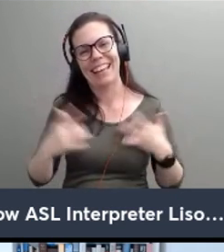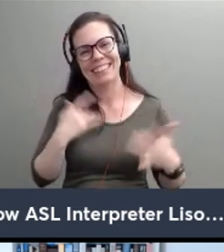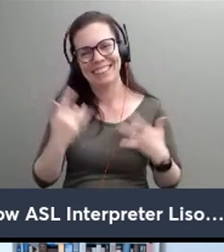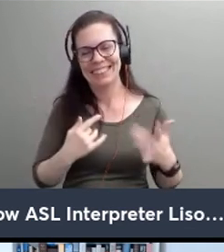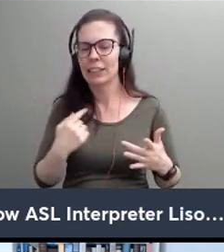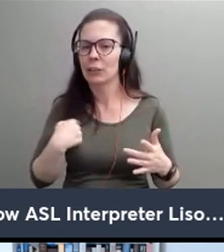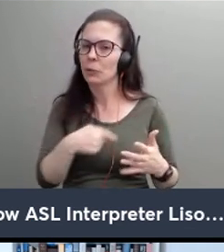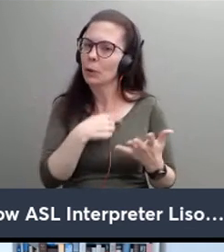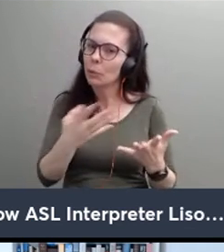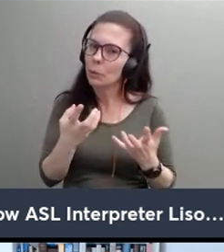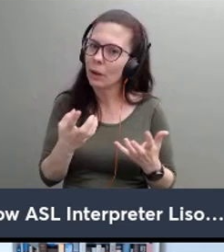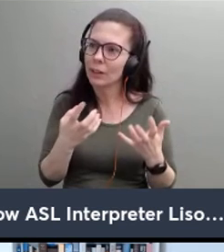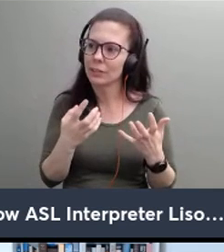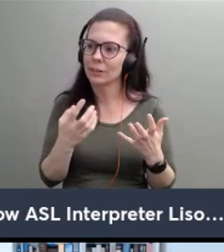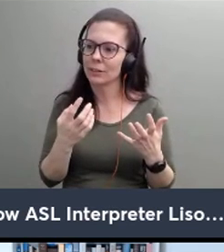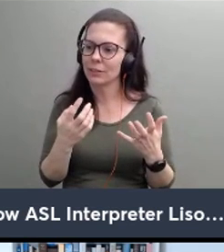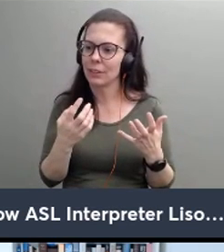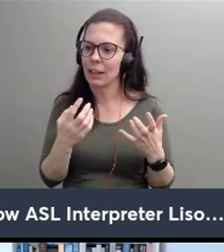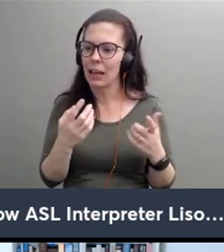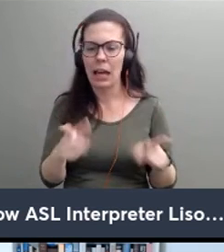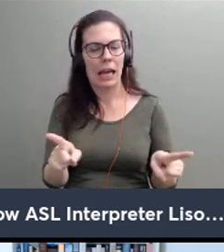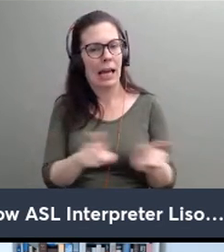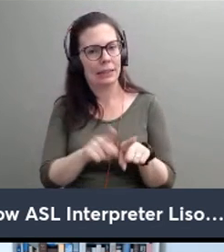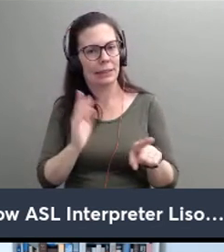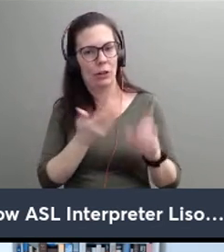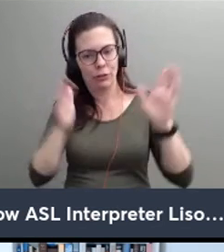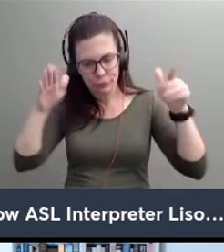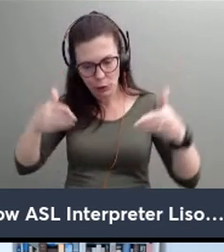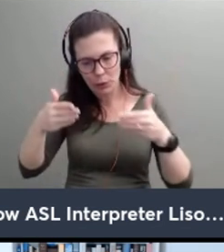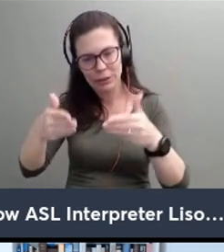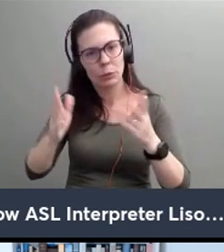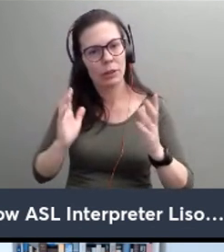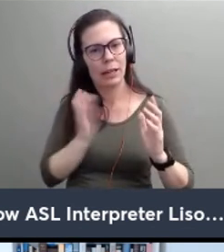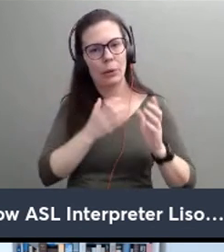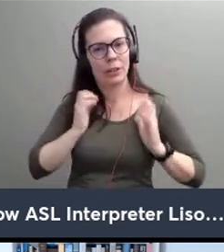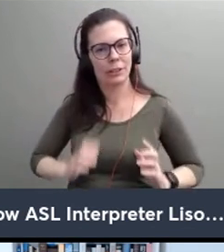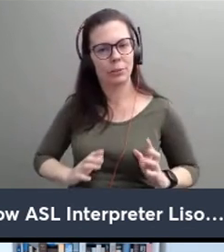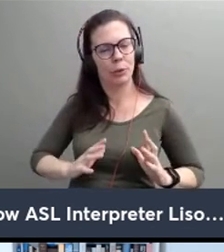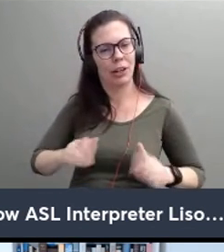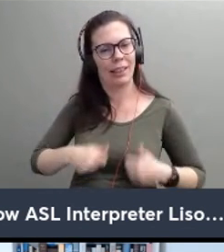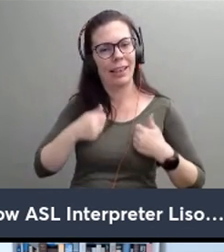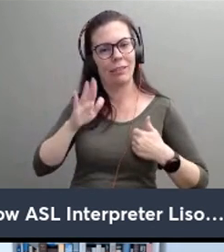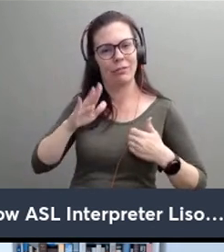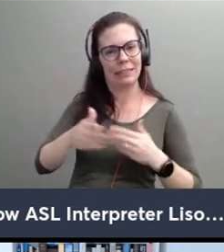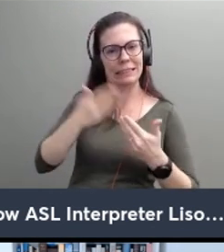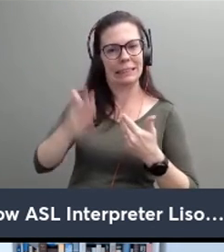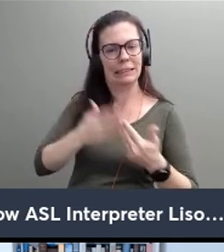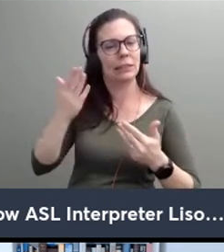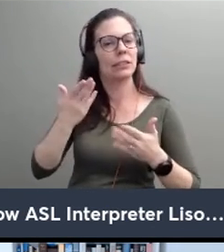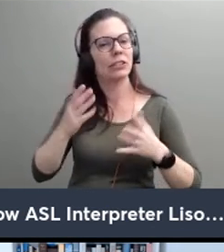as our focus is on to make our customers life easy. So we always invent and simplify on that.